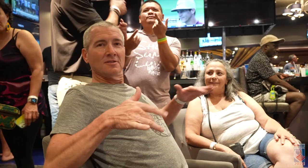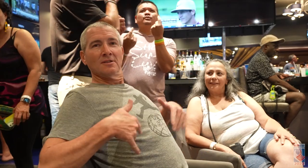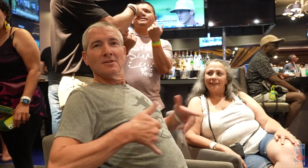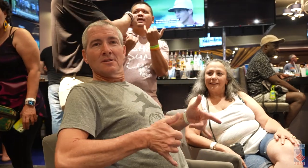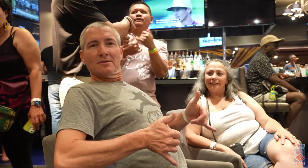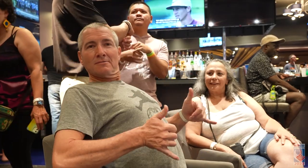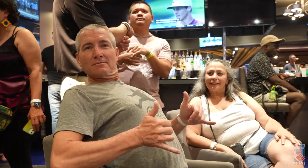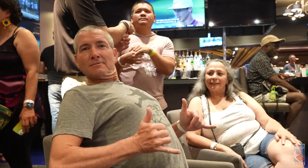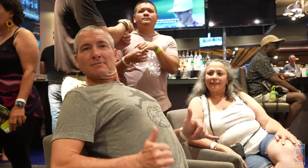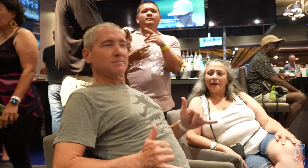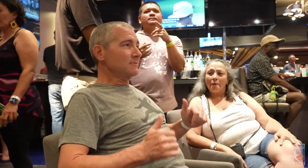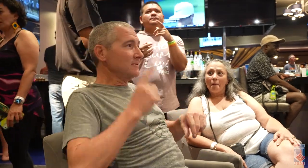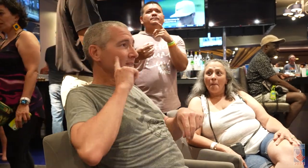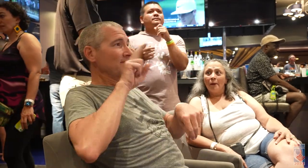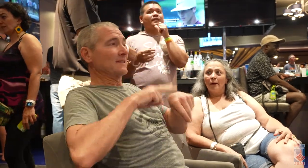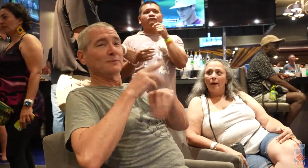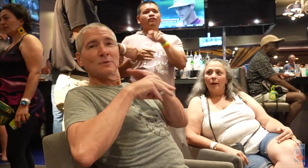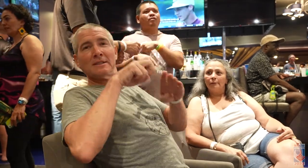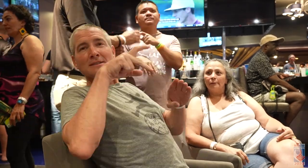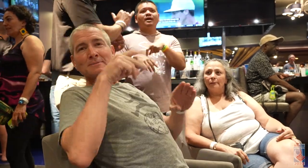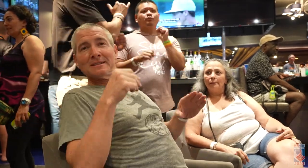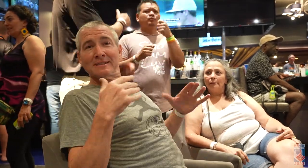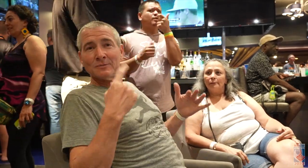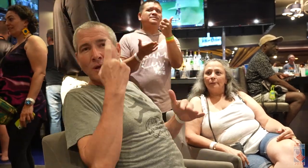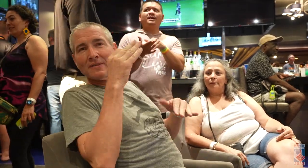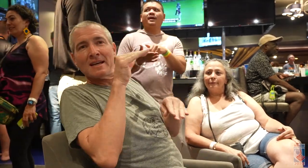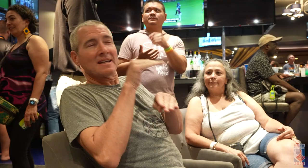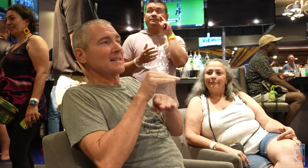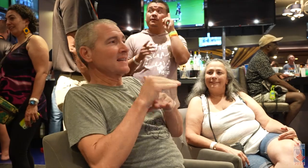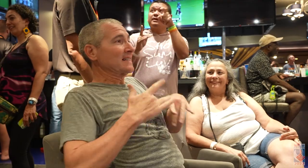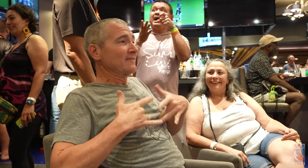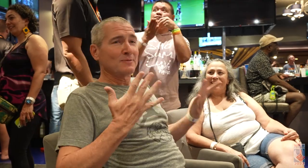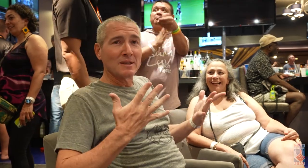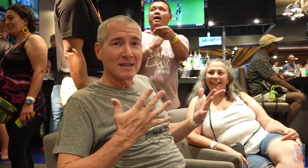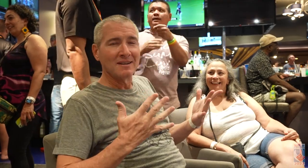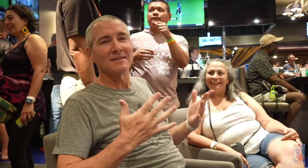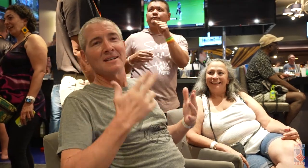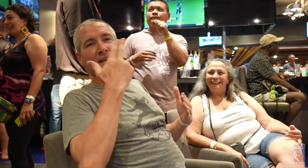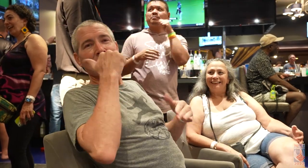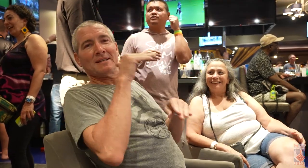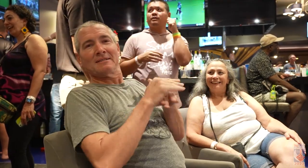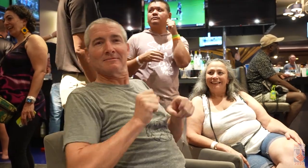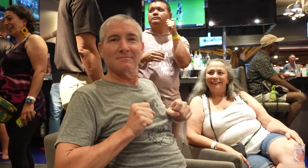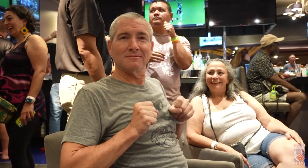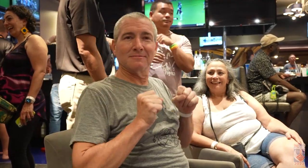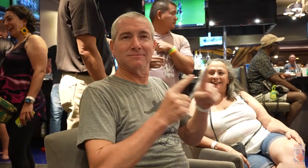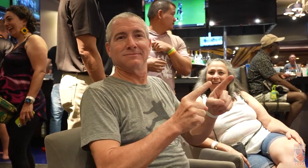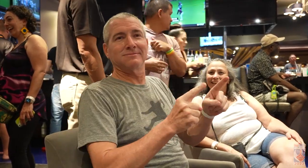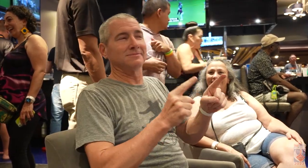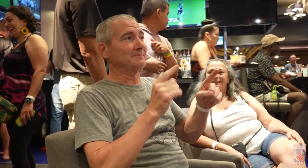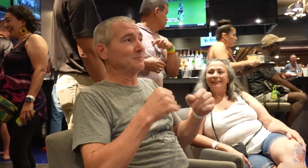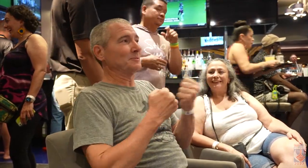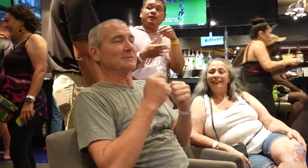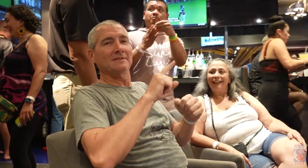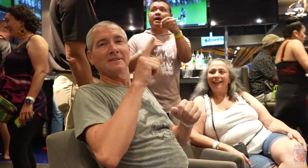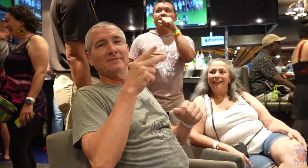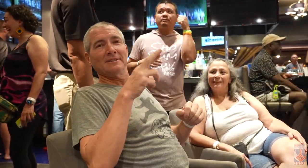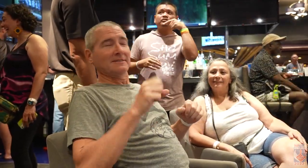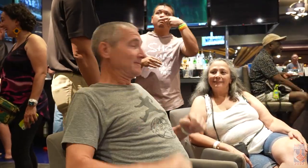I’m here in a nice rocking chair at DeafNation World Expo at one of our night events. Tonight is an Improv Comedy show sponsored by ZVRS/Purple.